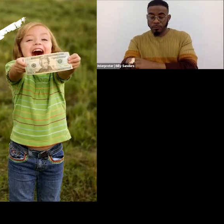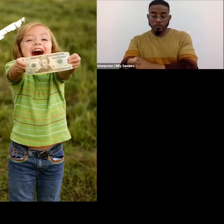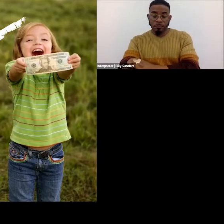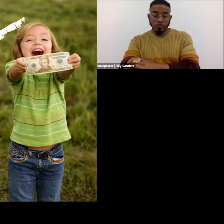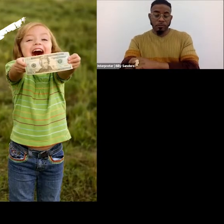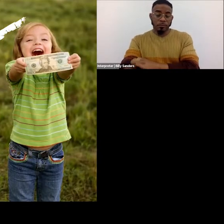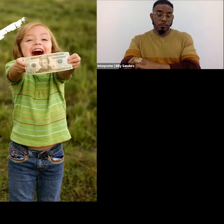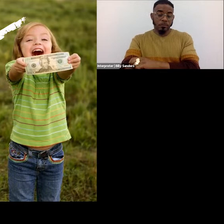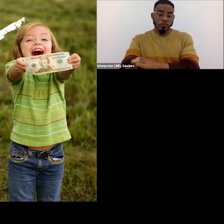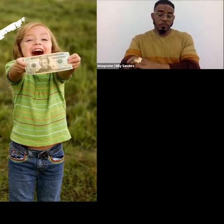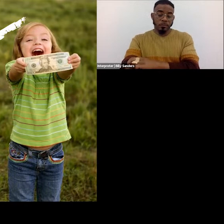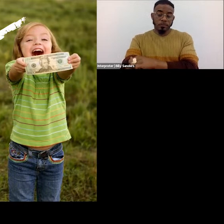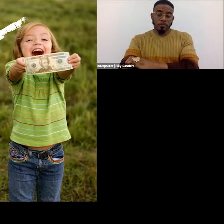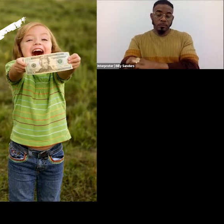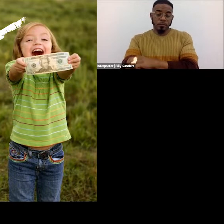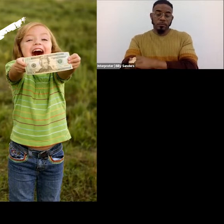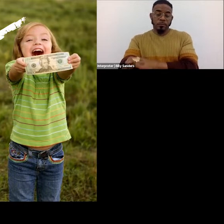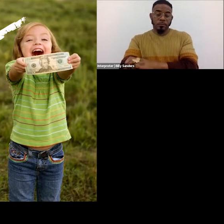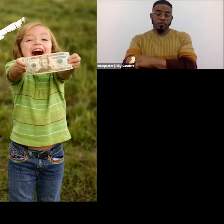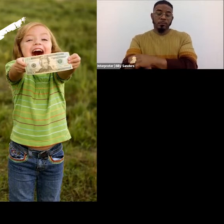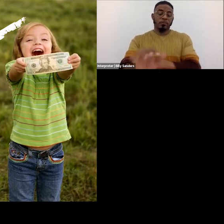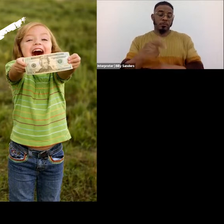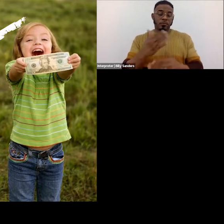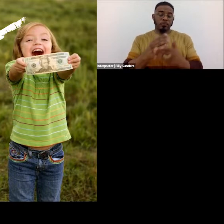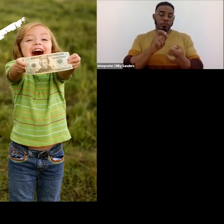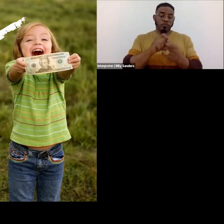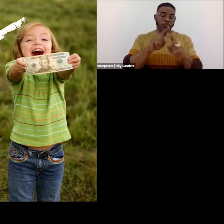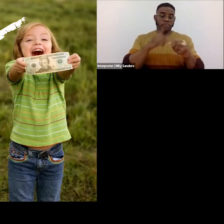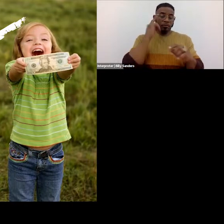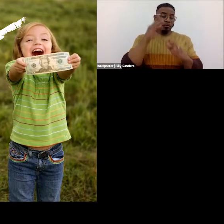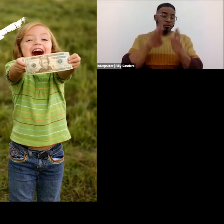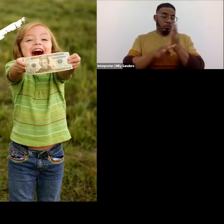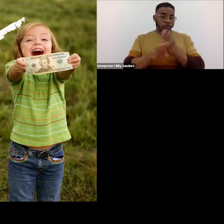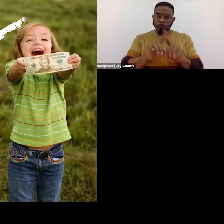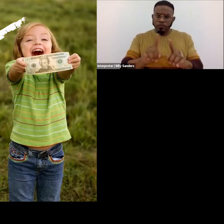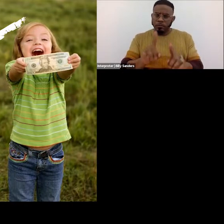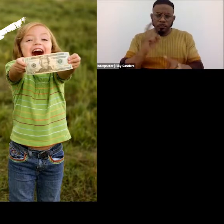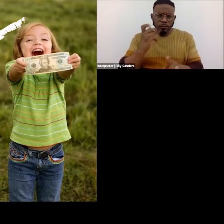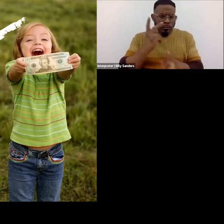So we talked about some of the specific conditions for minors, but always keep in mind